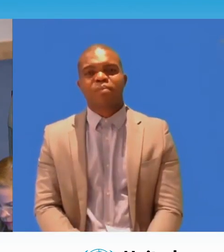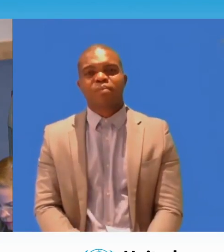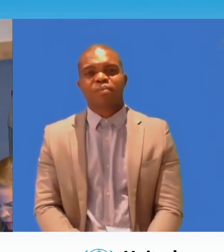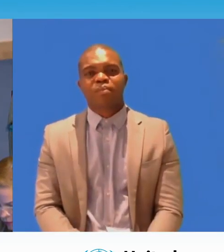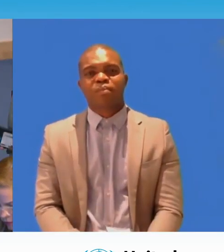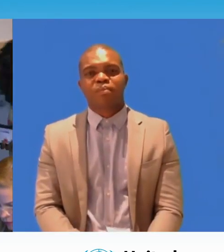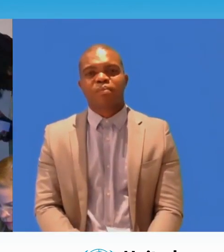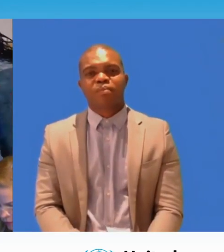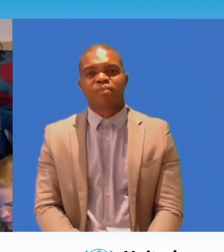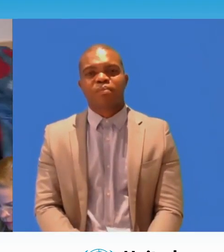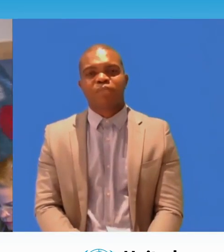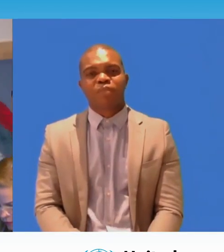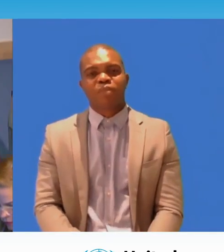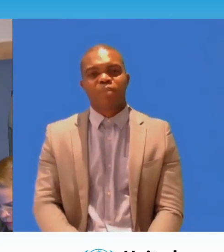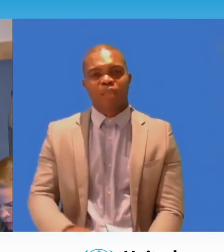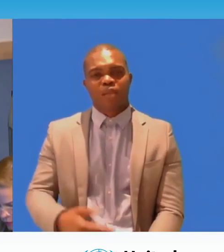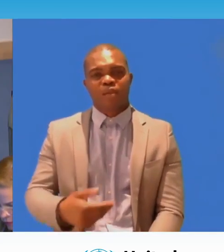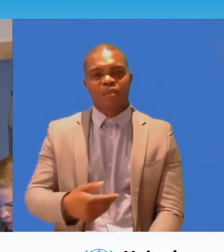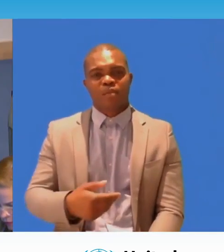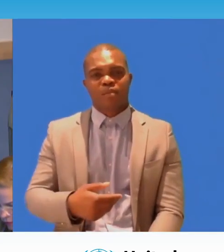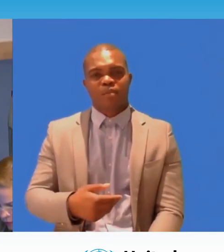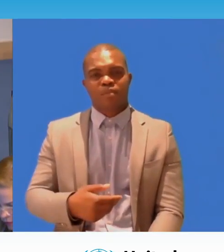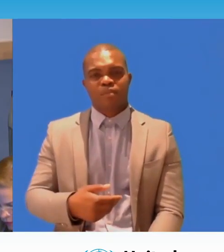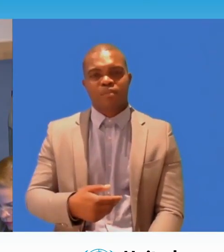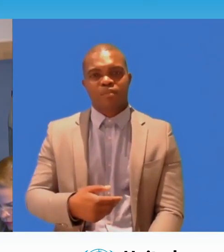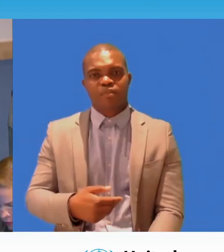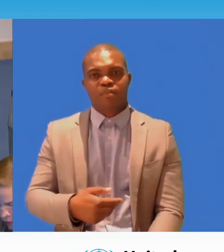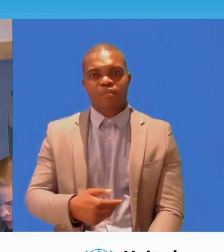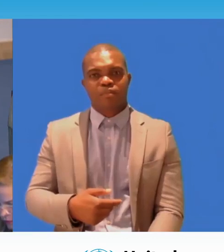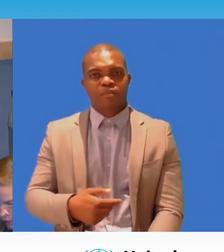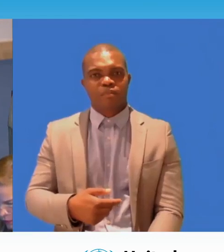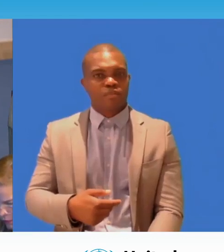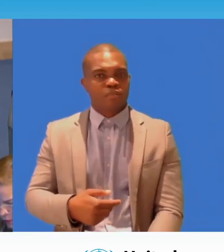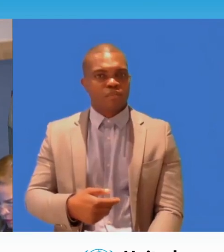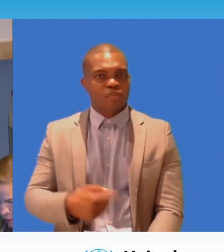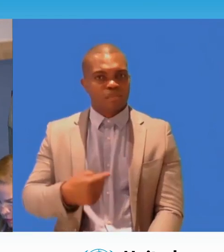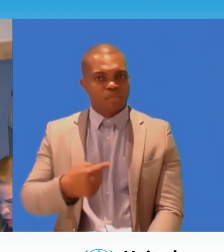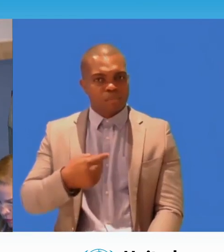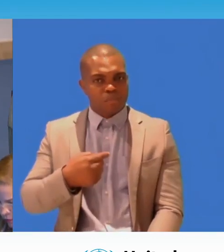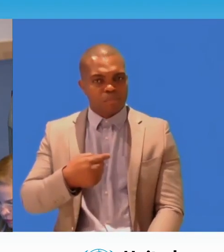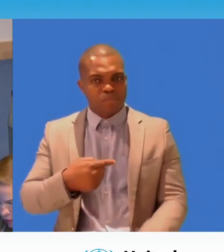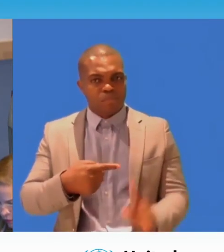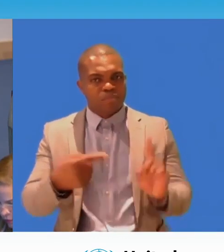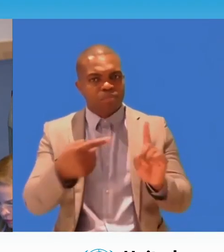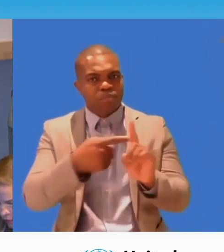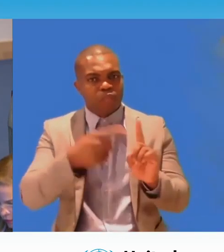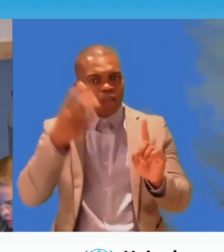spokesperson of the Republic of Kenya a person with dis with albinism and disability of course